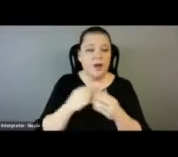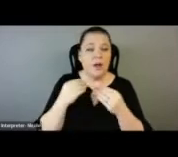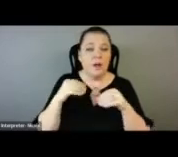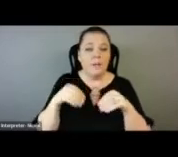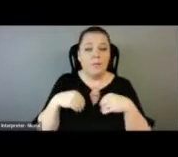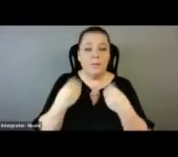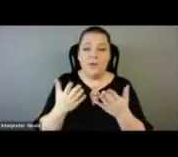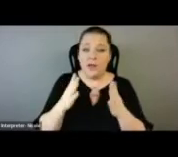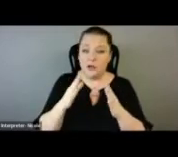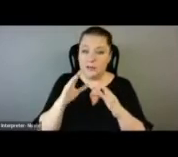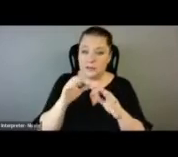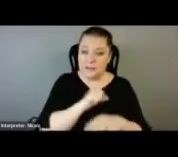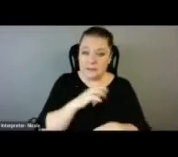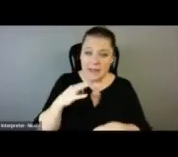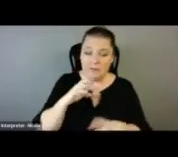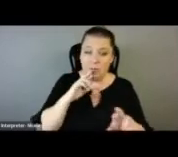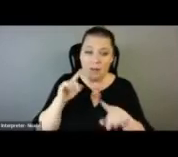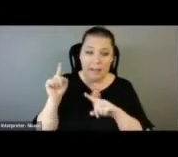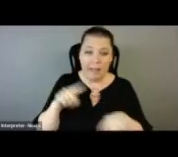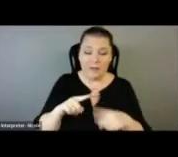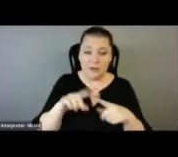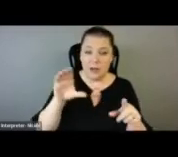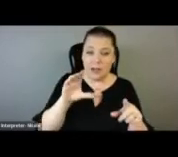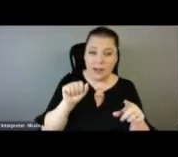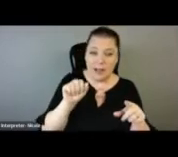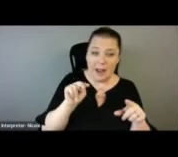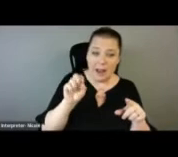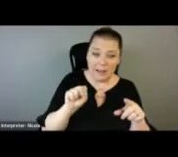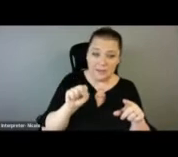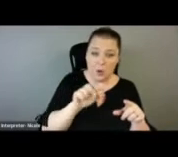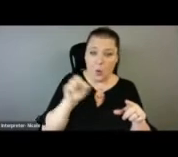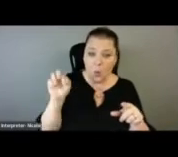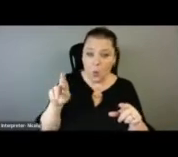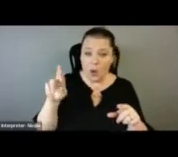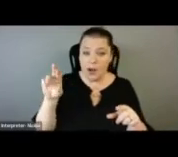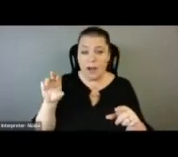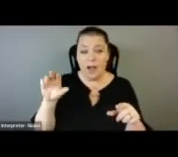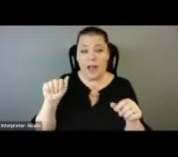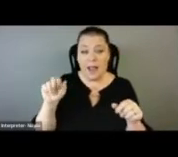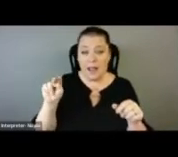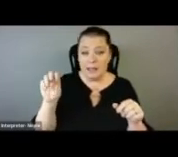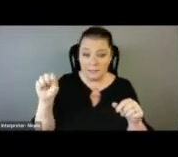complete a CANS or ANSA, which whoever is age appropriate with individuals at admission, every